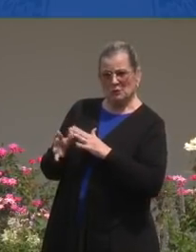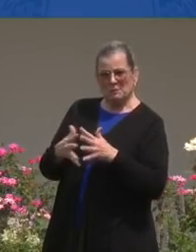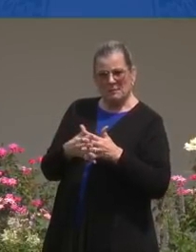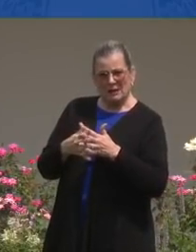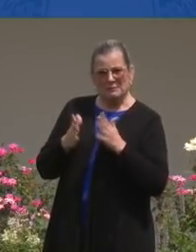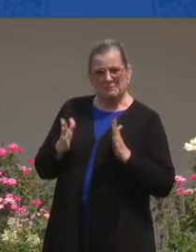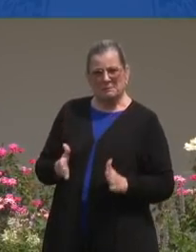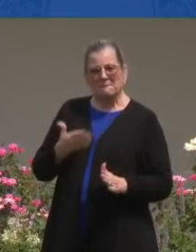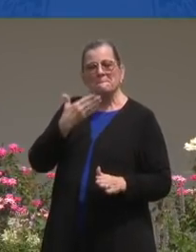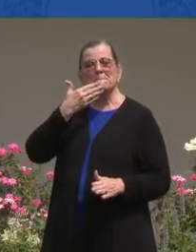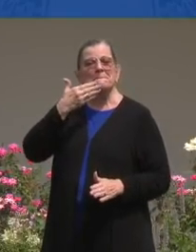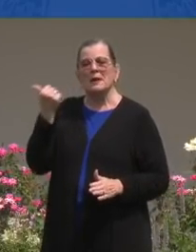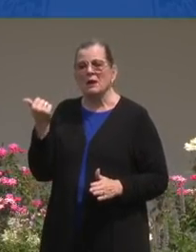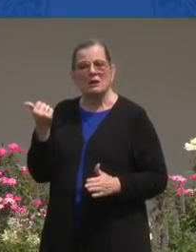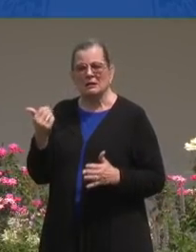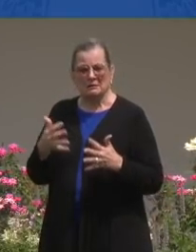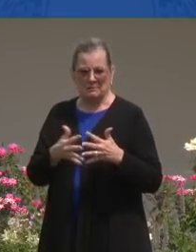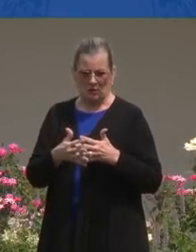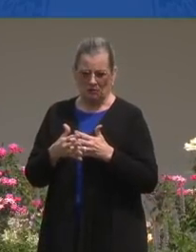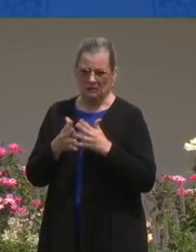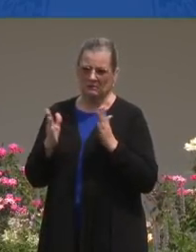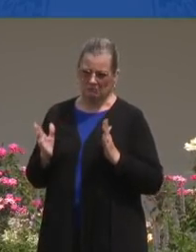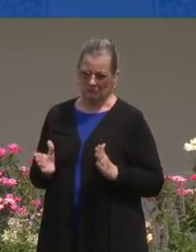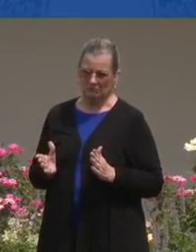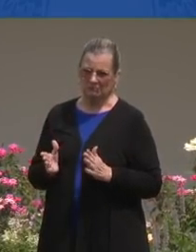Speaker Nancy Pelosi, Leader Kevin McCarthy,